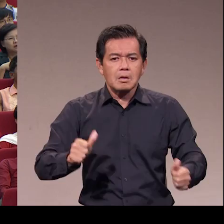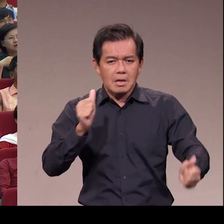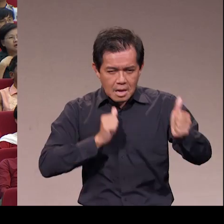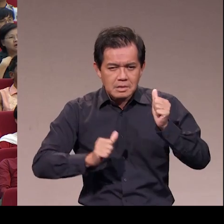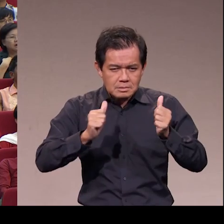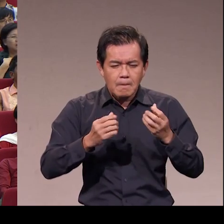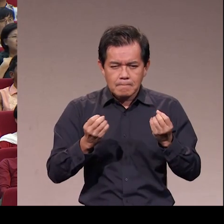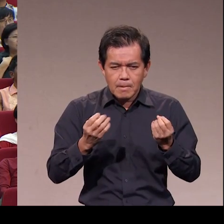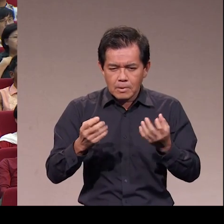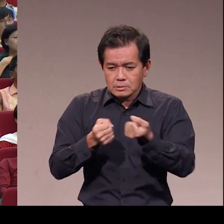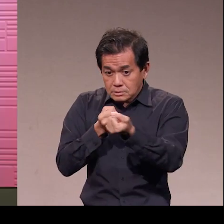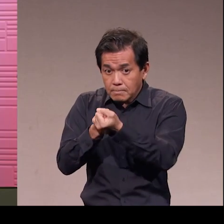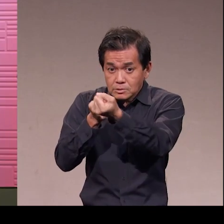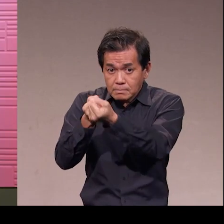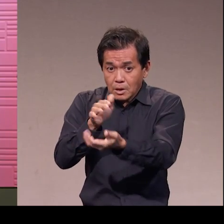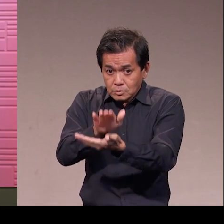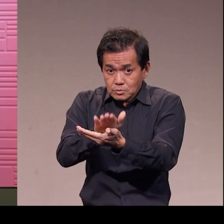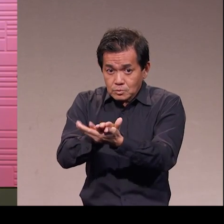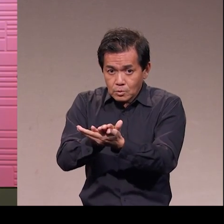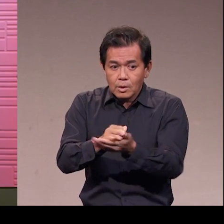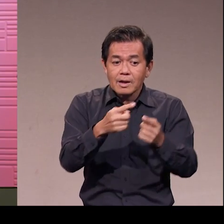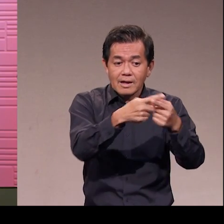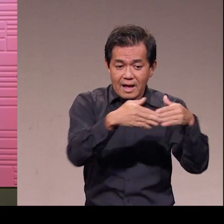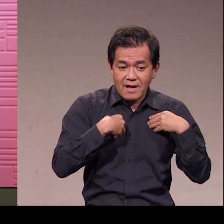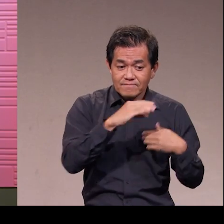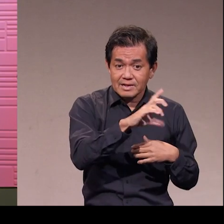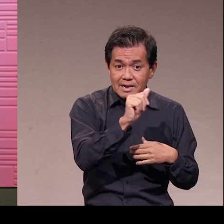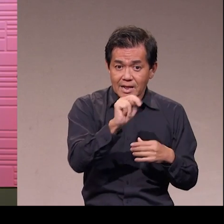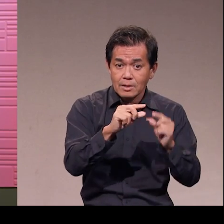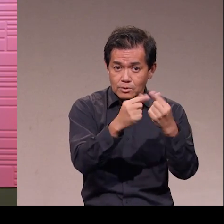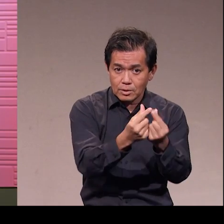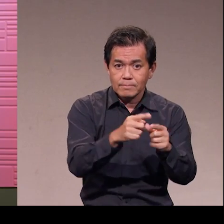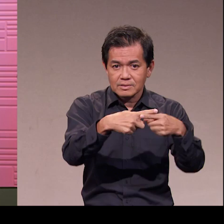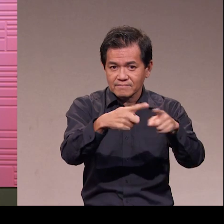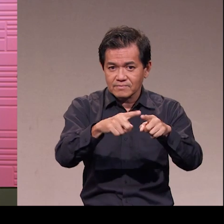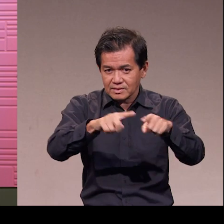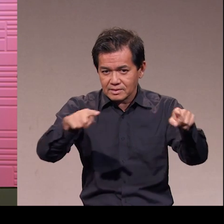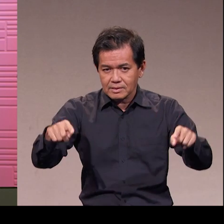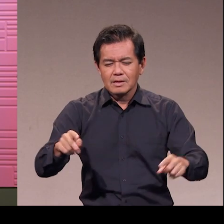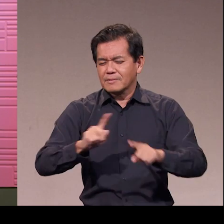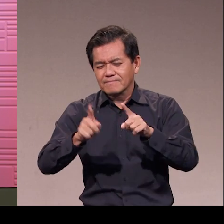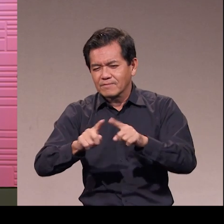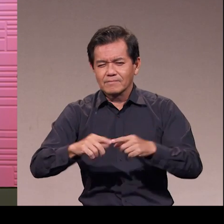They have also supported other ethnic groups and helped to build social cohesion.